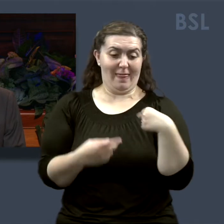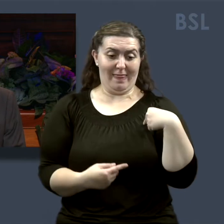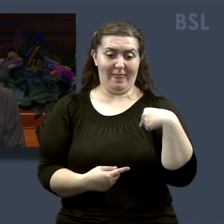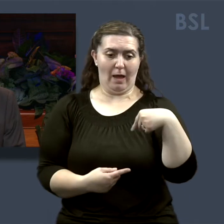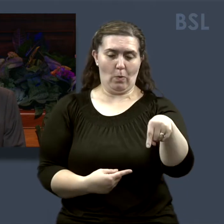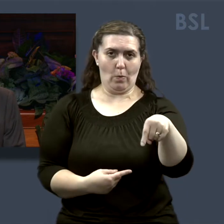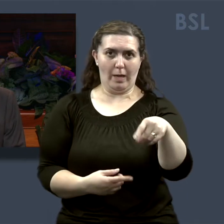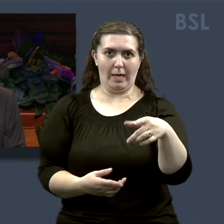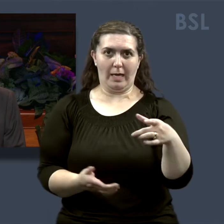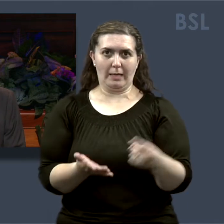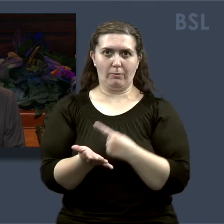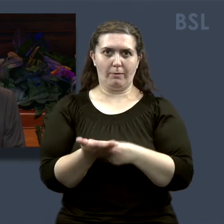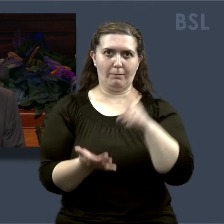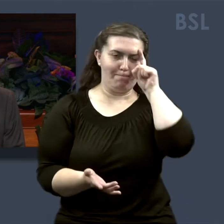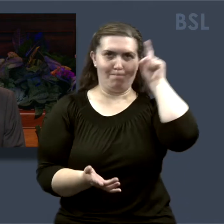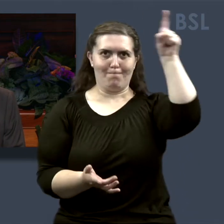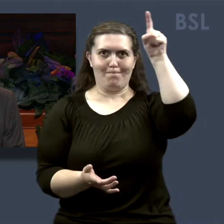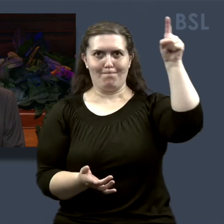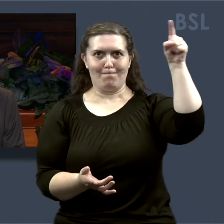“For the rest of the week that scripture wouldn’t leave me.